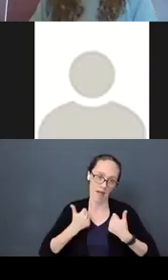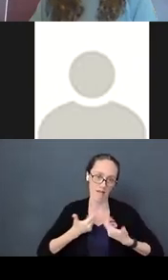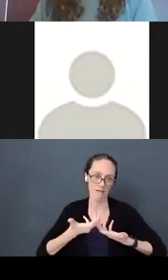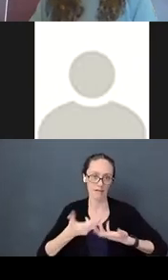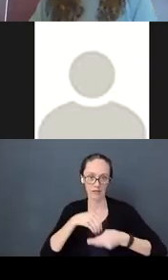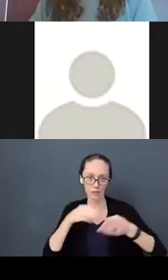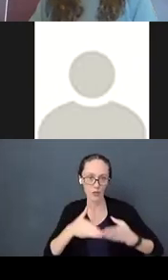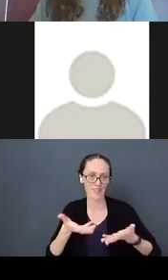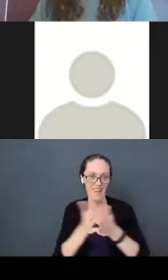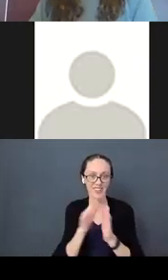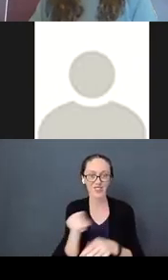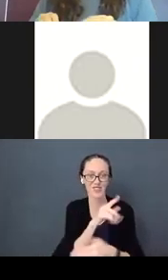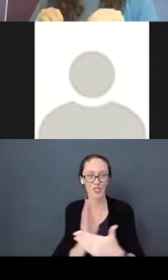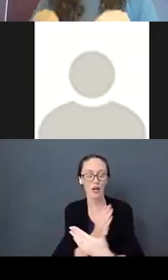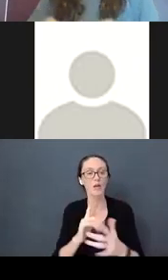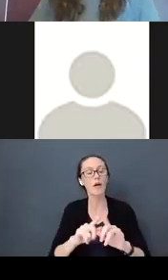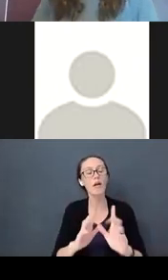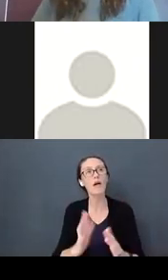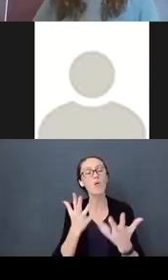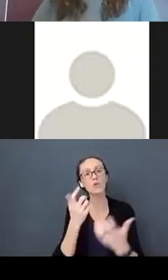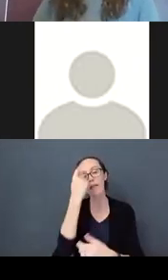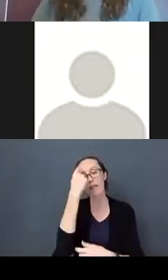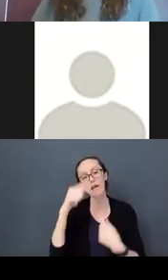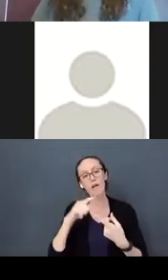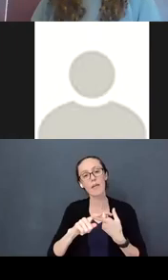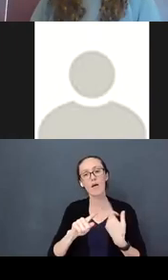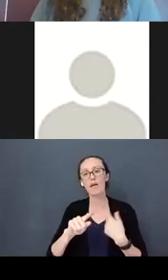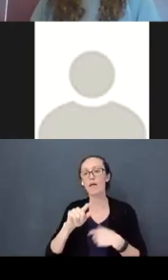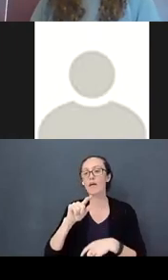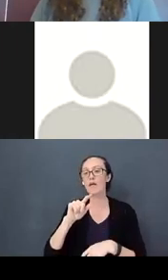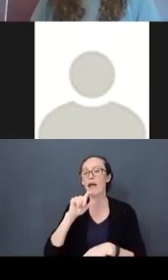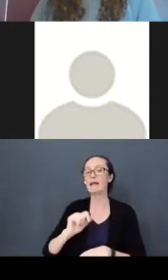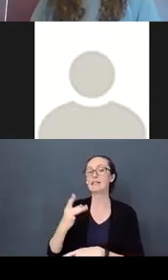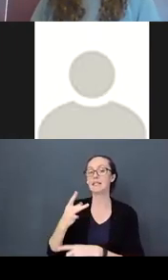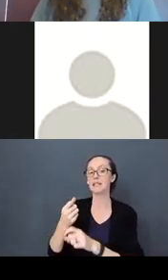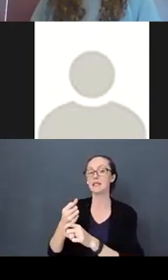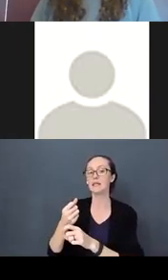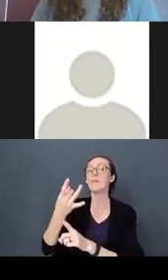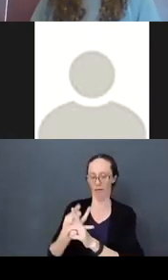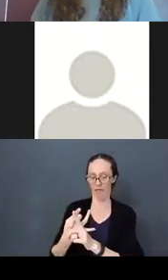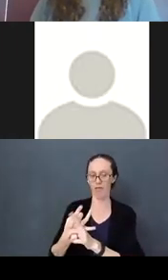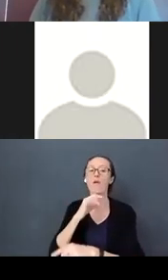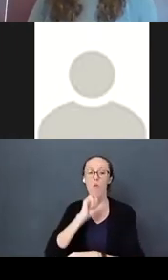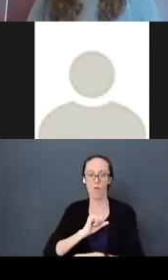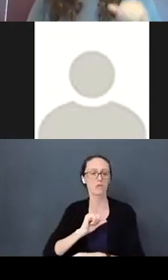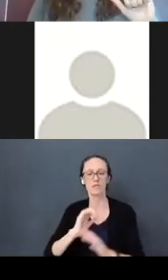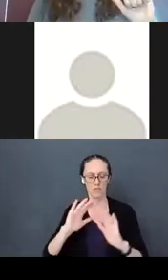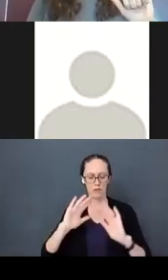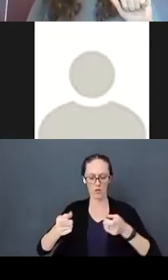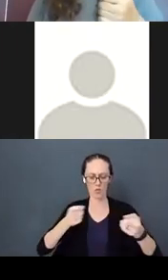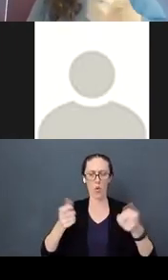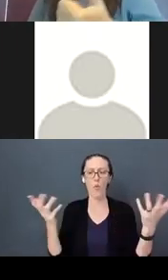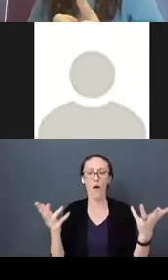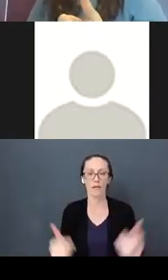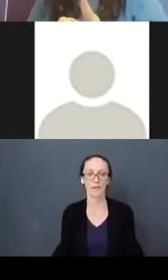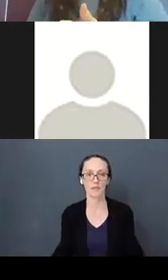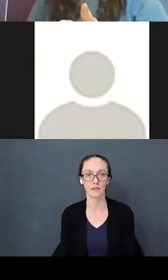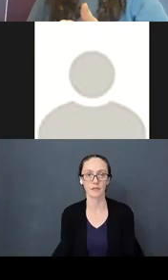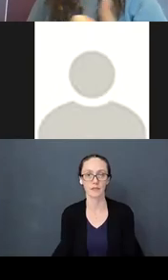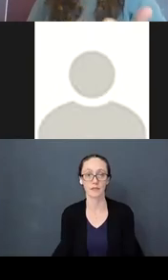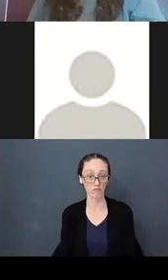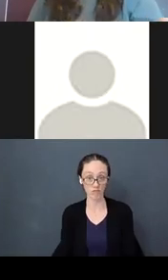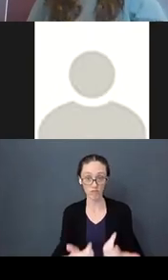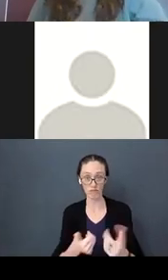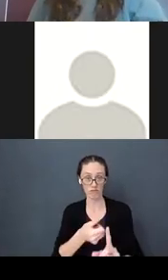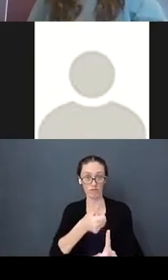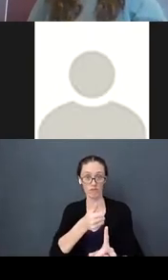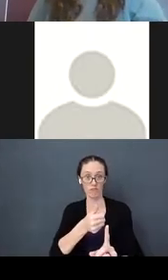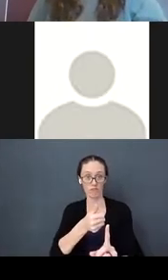Think about what things 18 months old can control. They don’t get to pick what they eat.